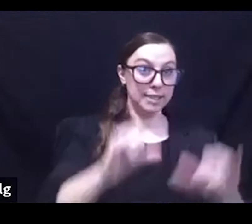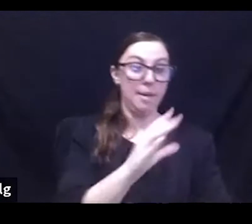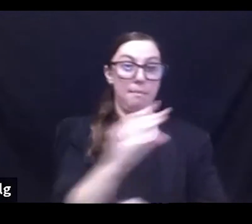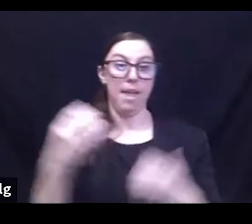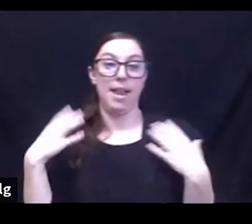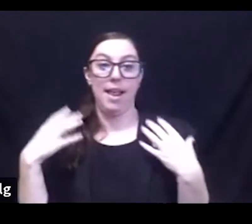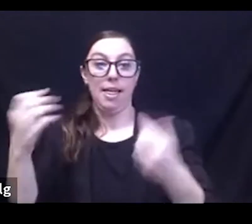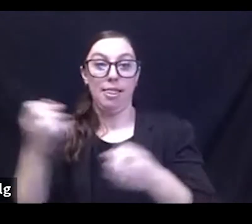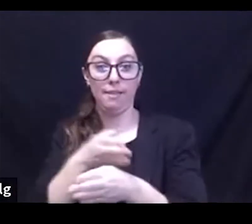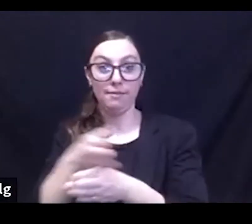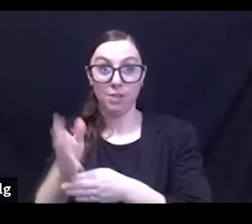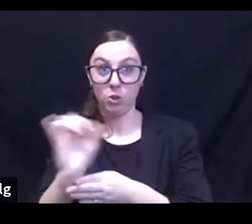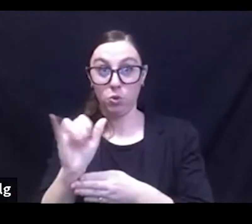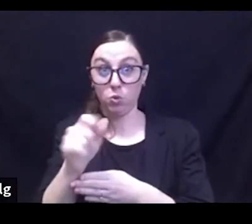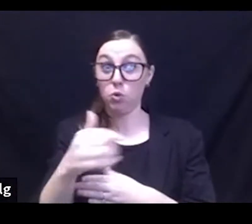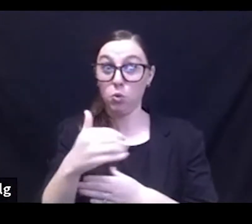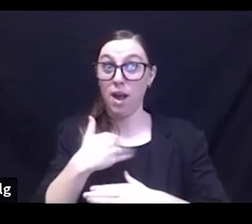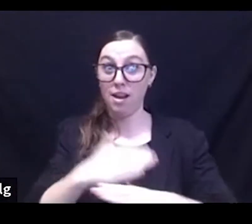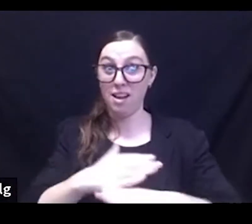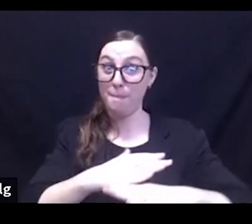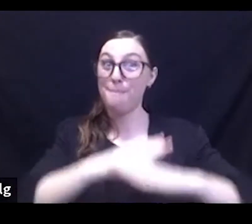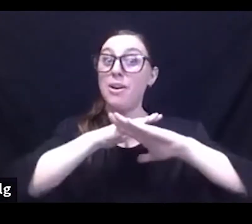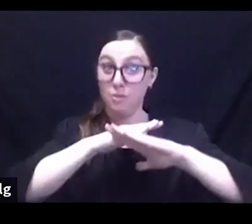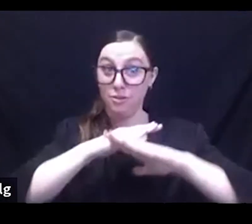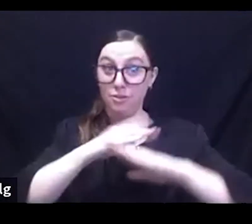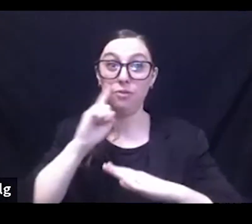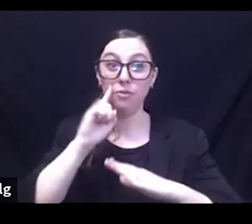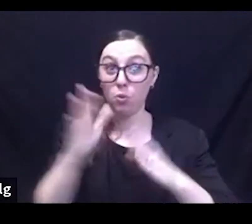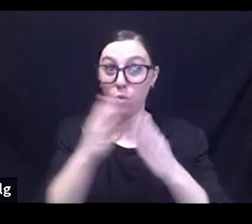You had a very significant barrier in terms of your general wellness at that